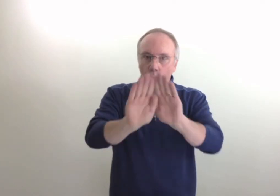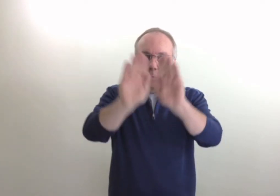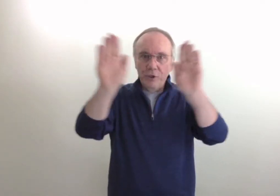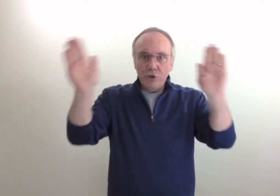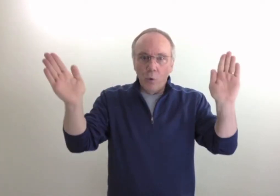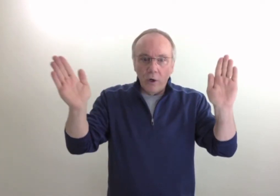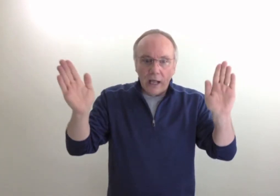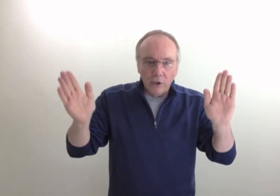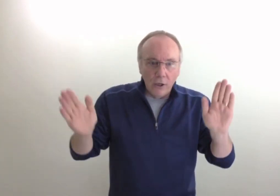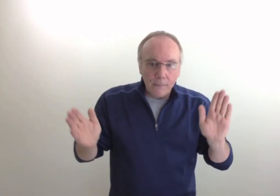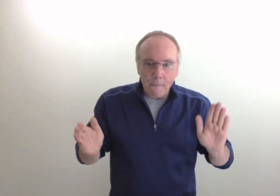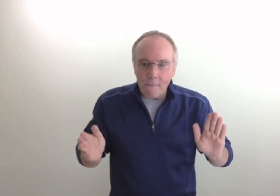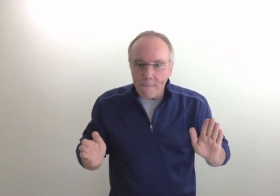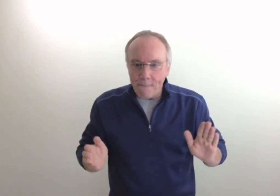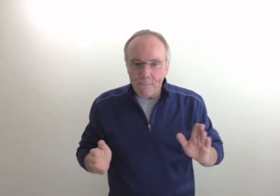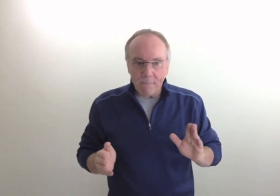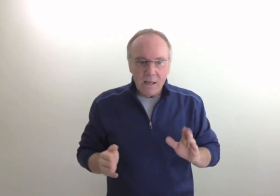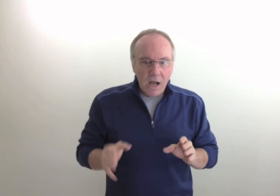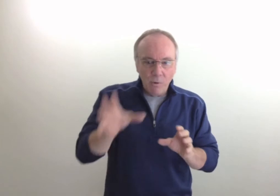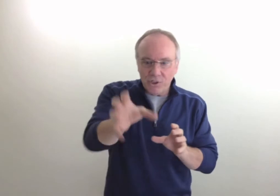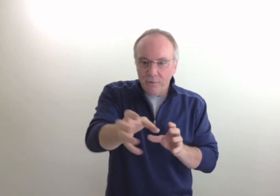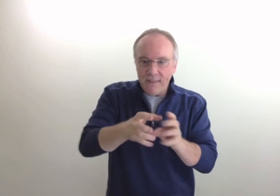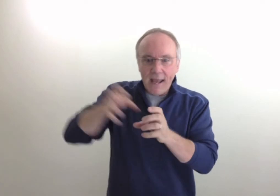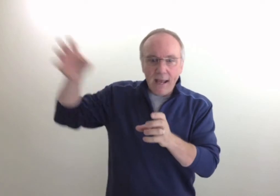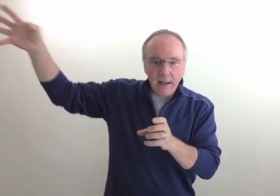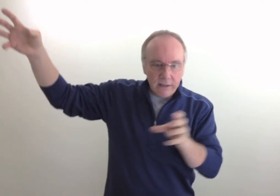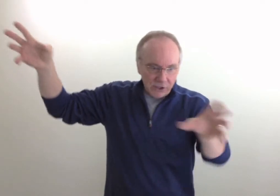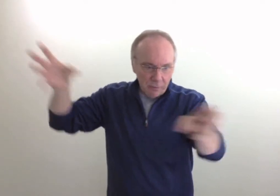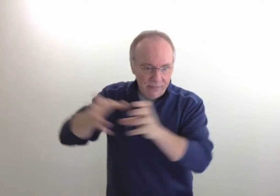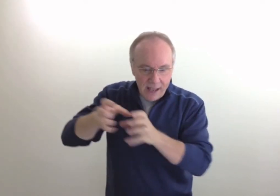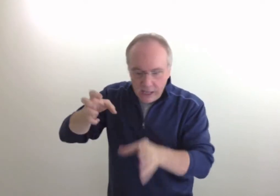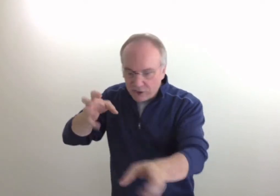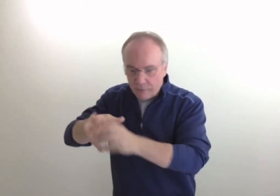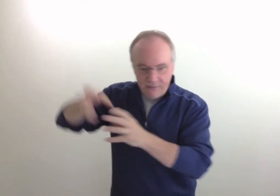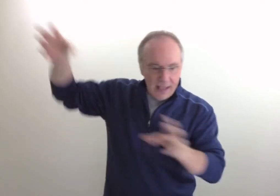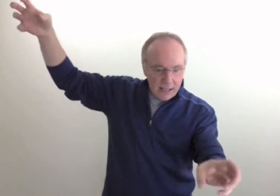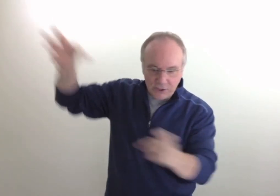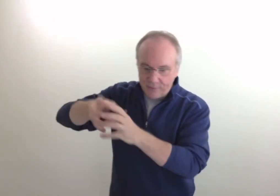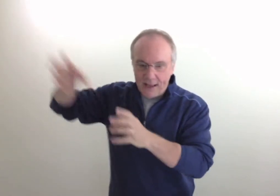So, I opened the door and I looked. Yummm I want some of that and some of that and some of that.